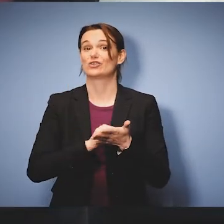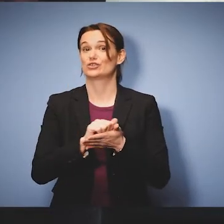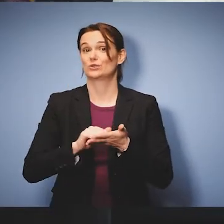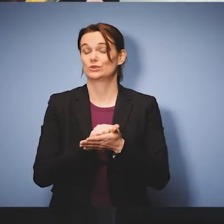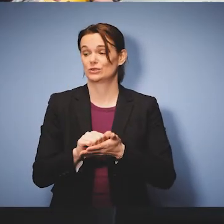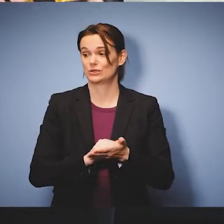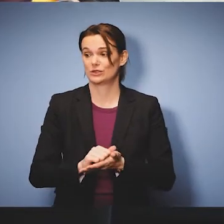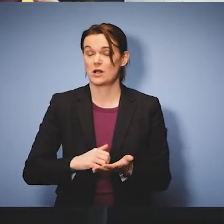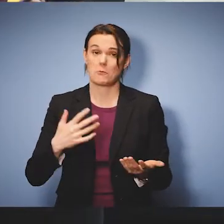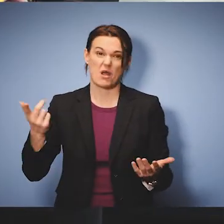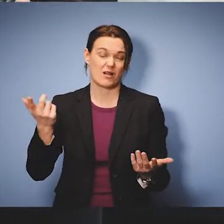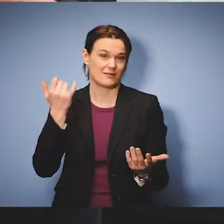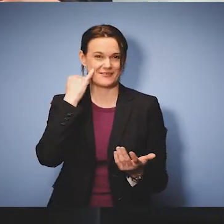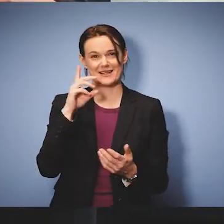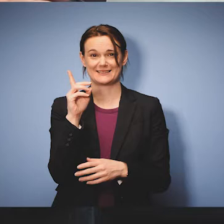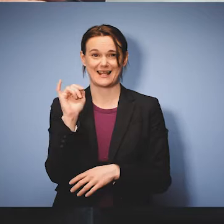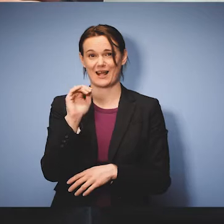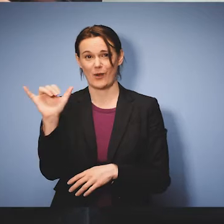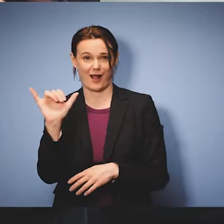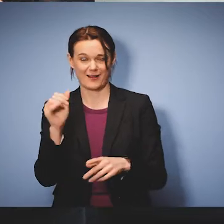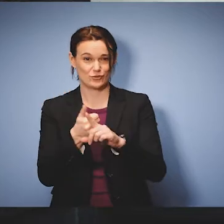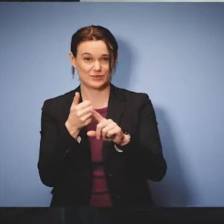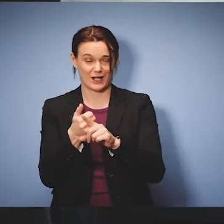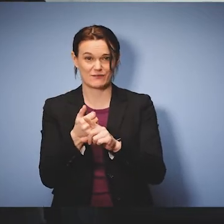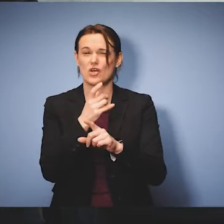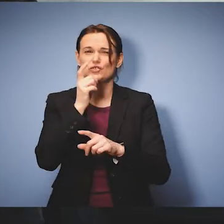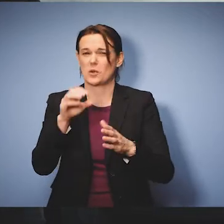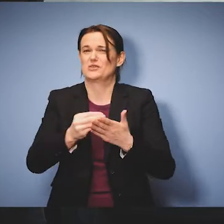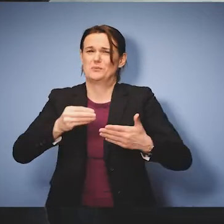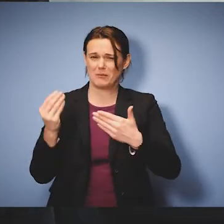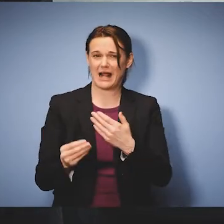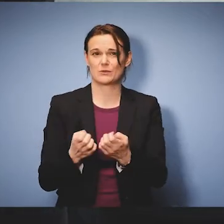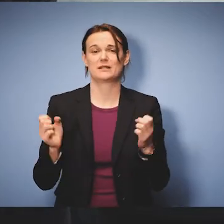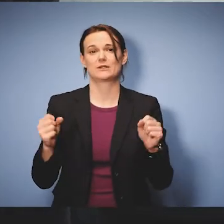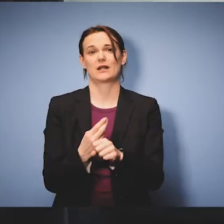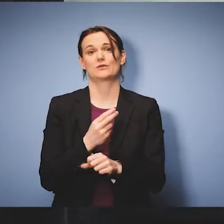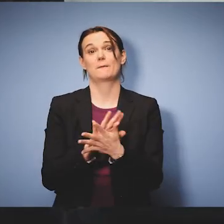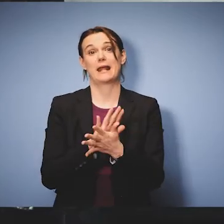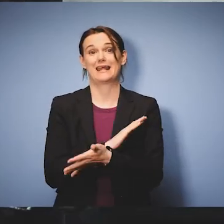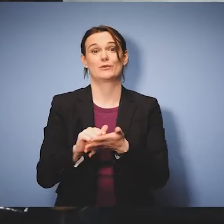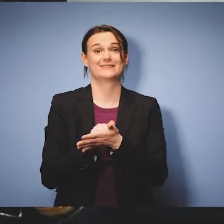but again when you're DIYing a project you don't need to invest in a sander, you can use sandpaper and it'll be just the same.